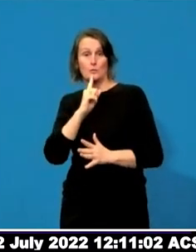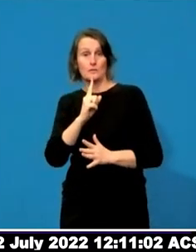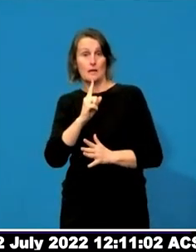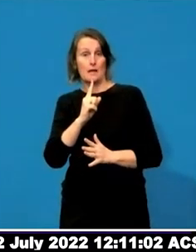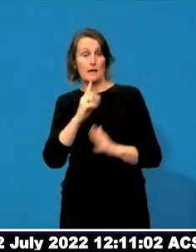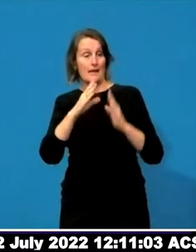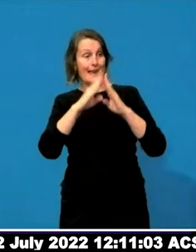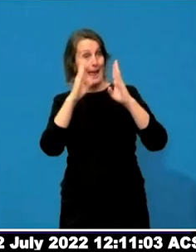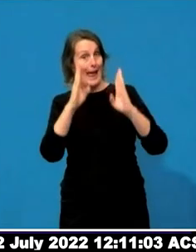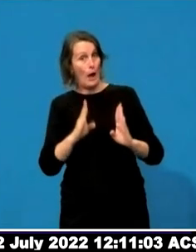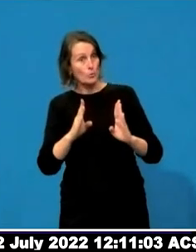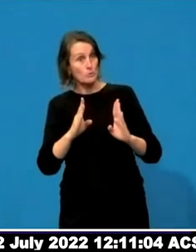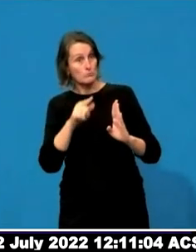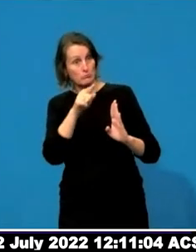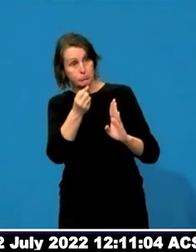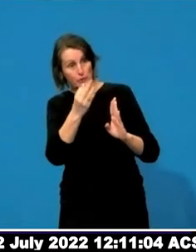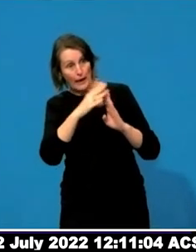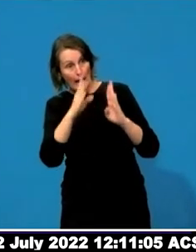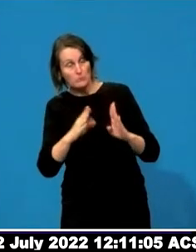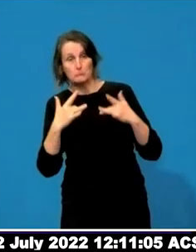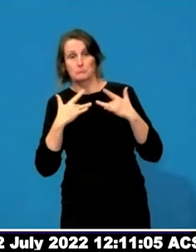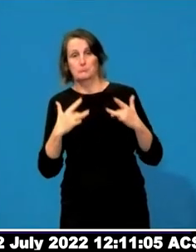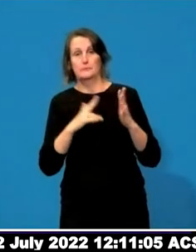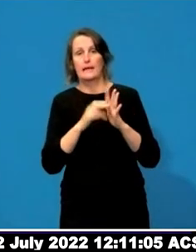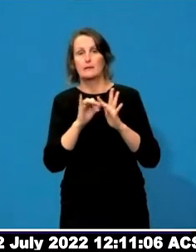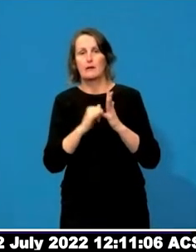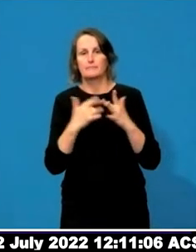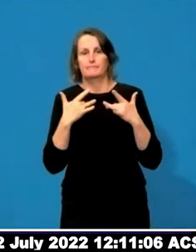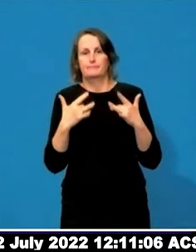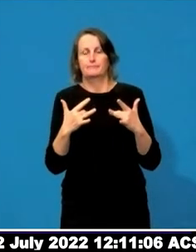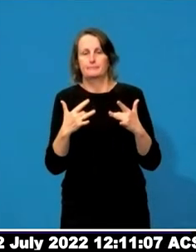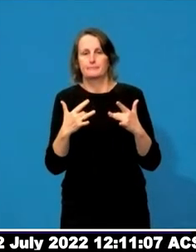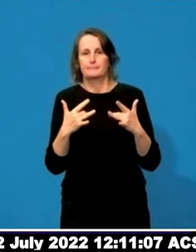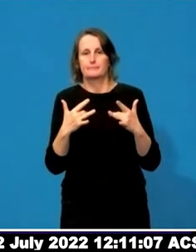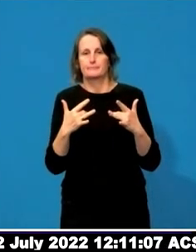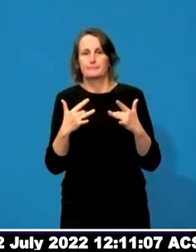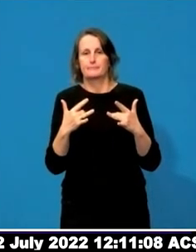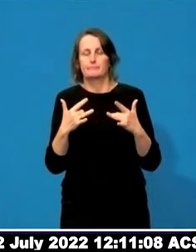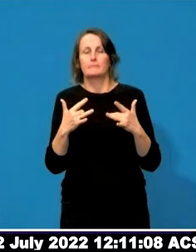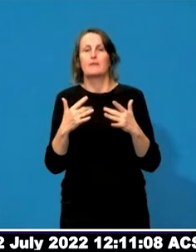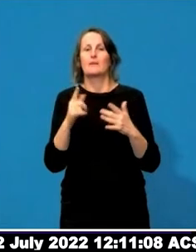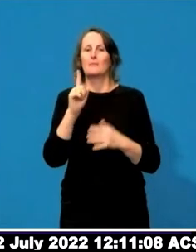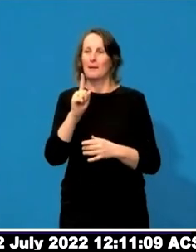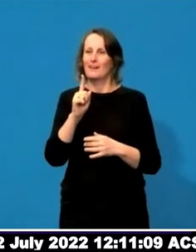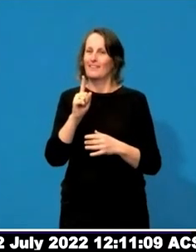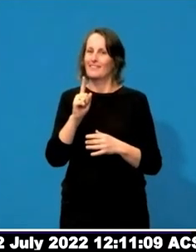And so - but sometimes there's not an awareness of what it means for the individual.